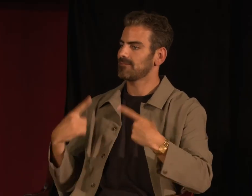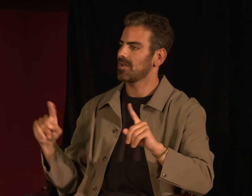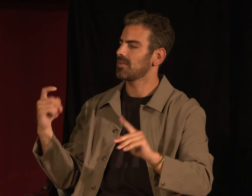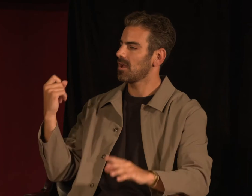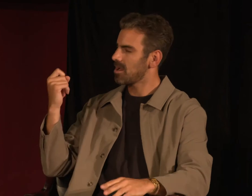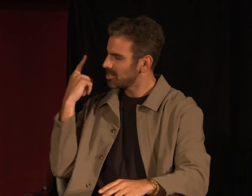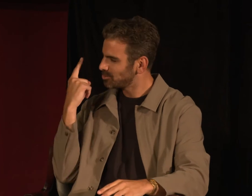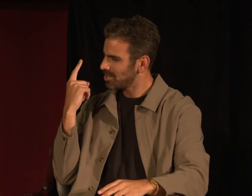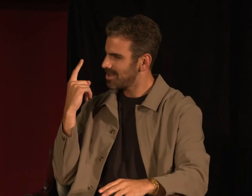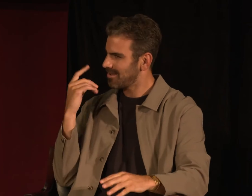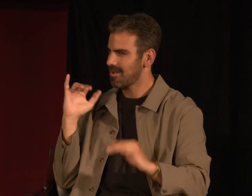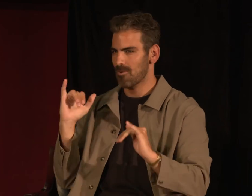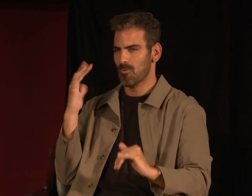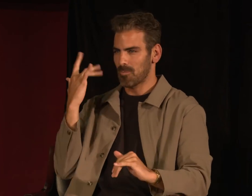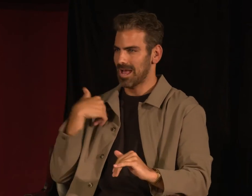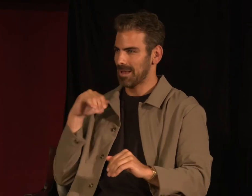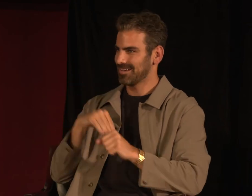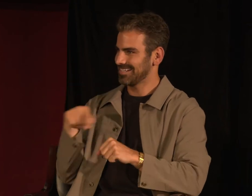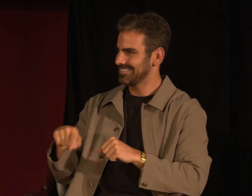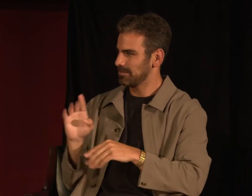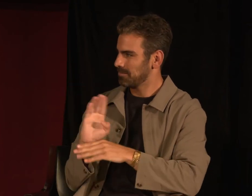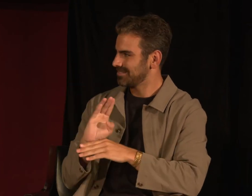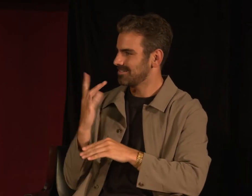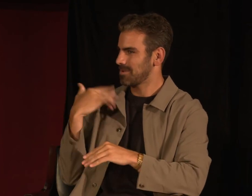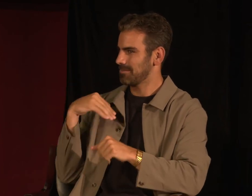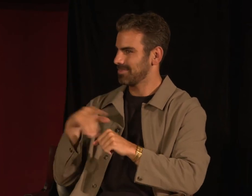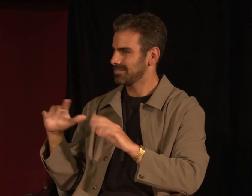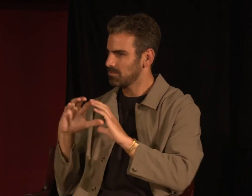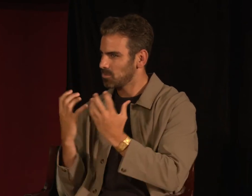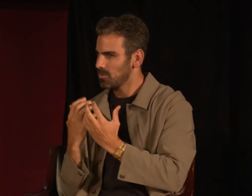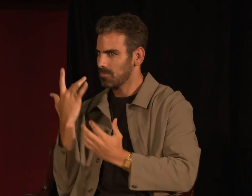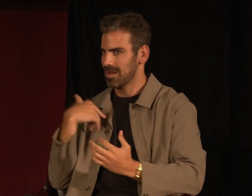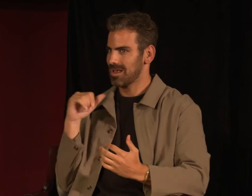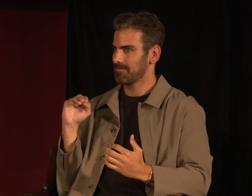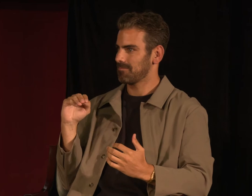I think it really took me a lot to write this book and it helped me realize why I'm in this industry,